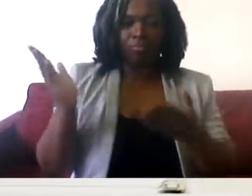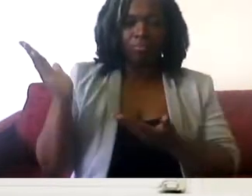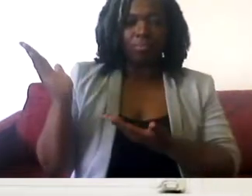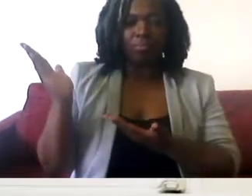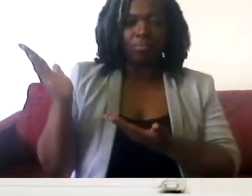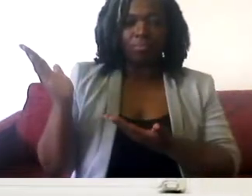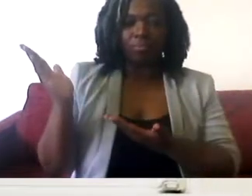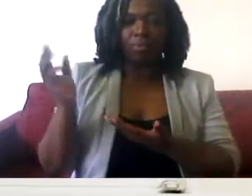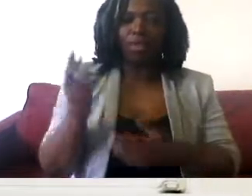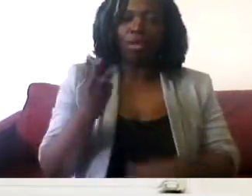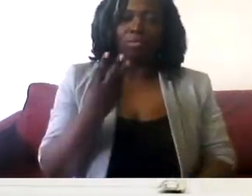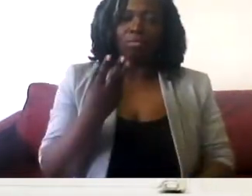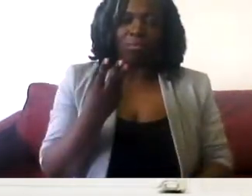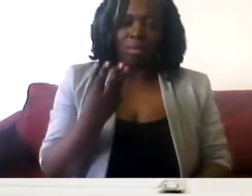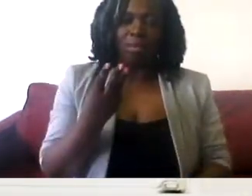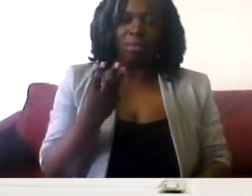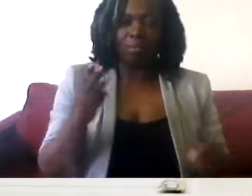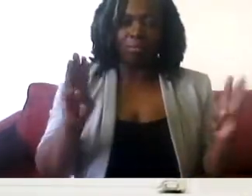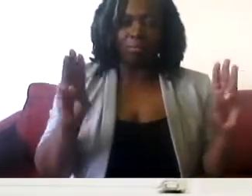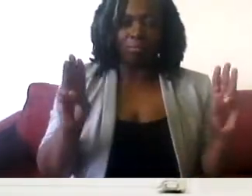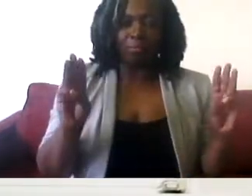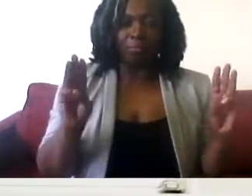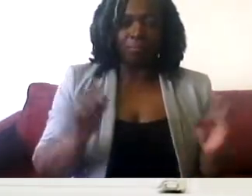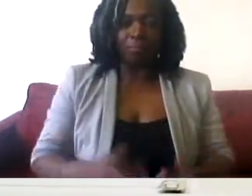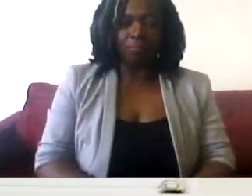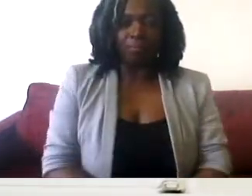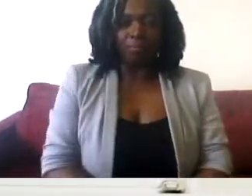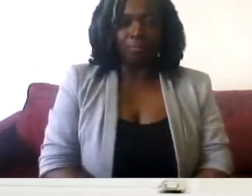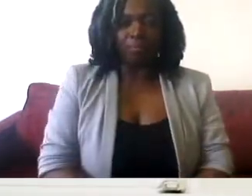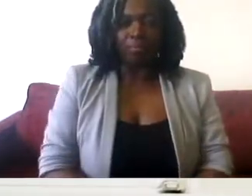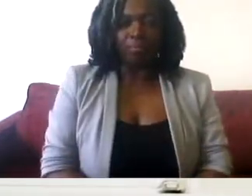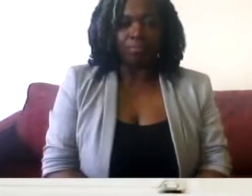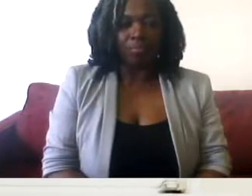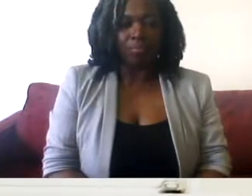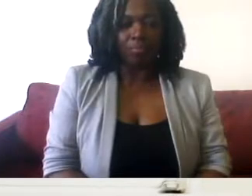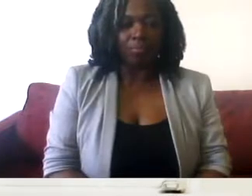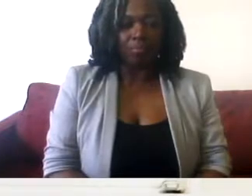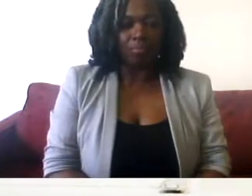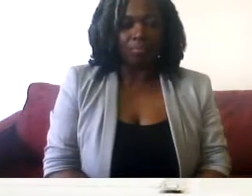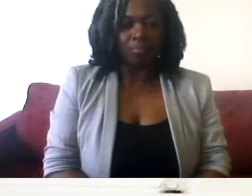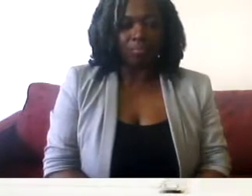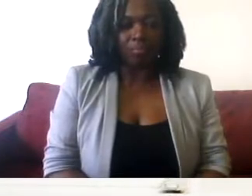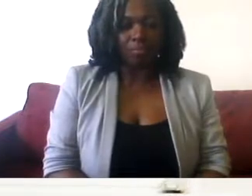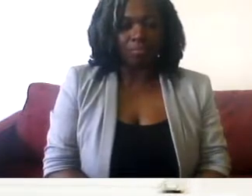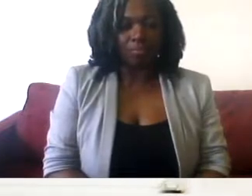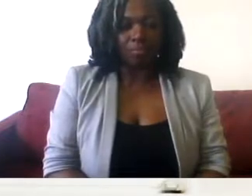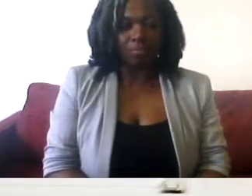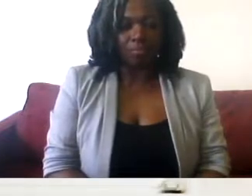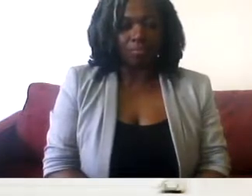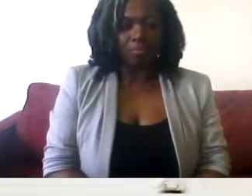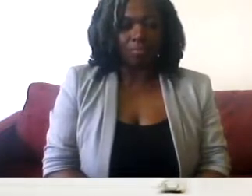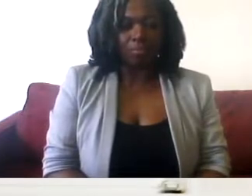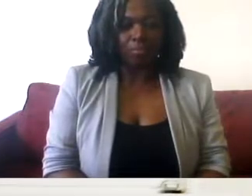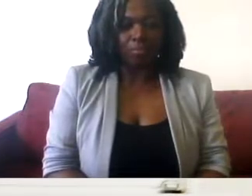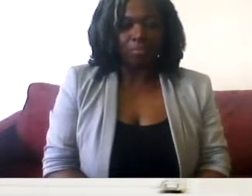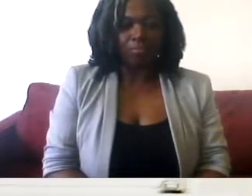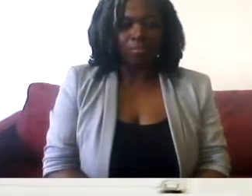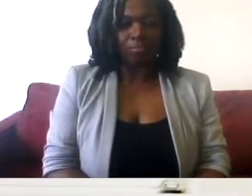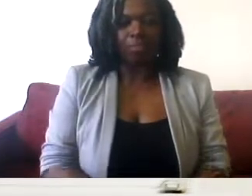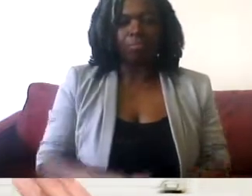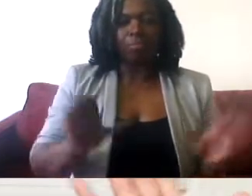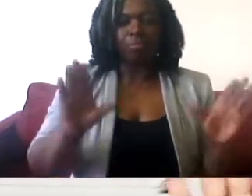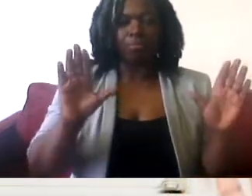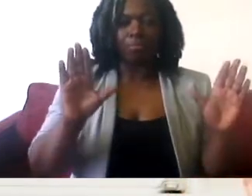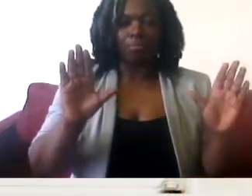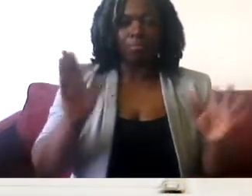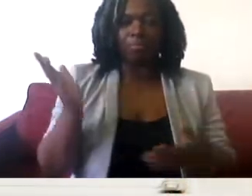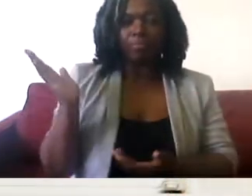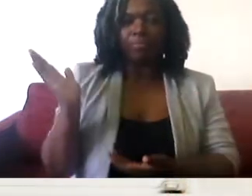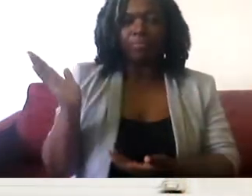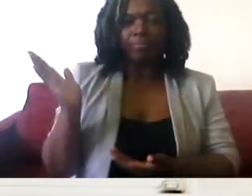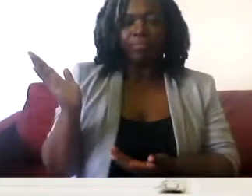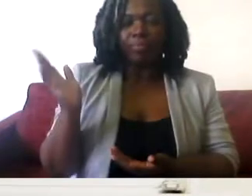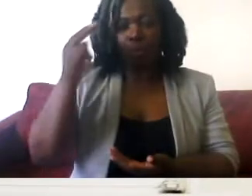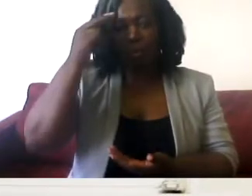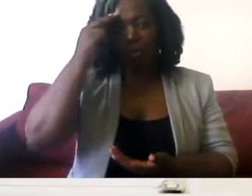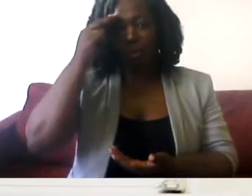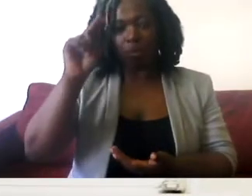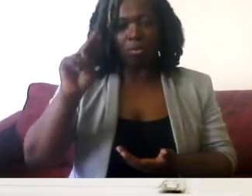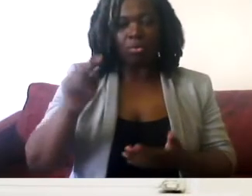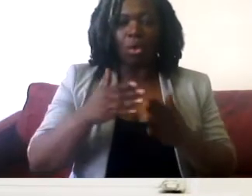sequence. So that's three fingers on each